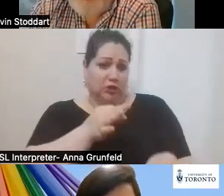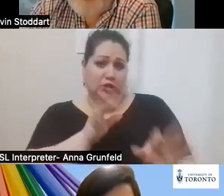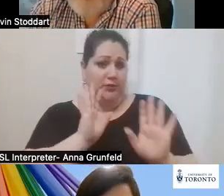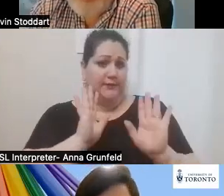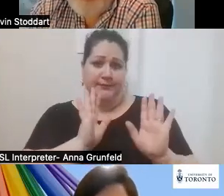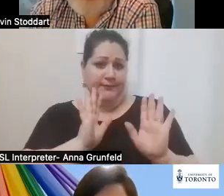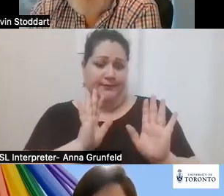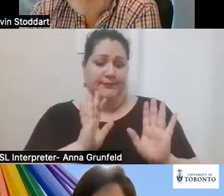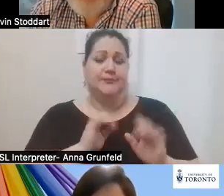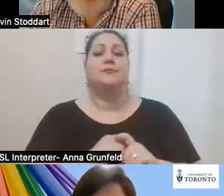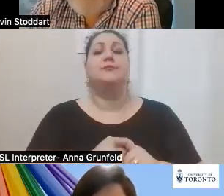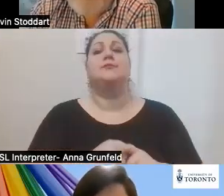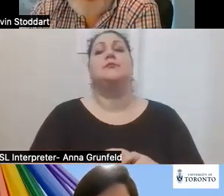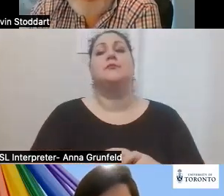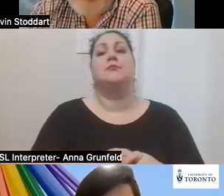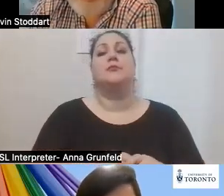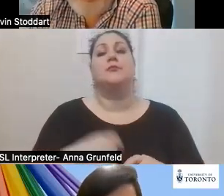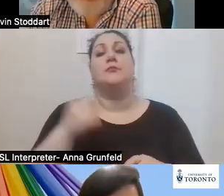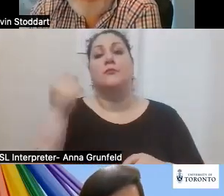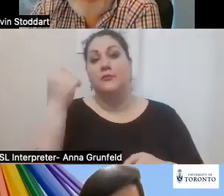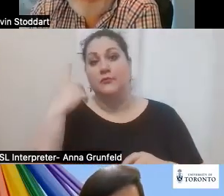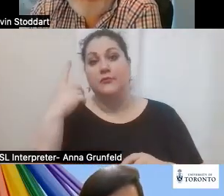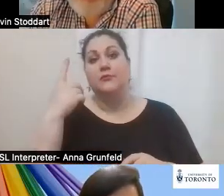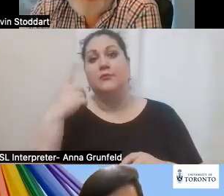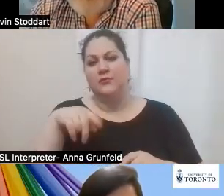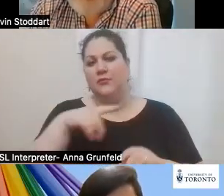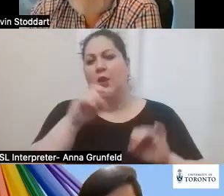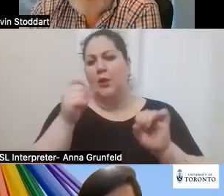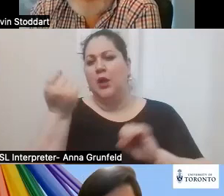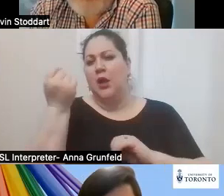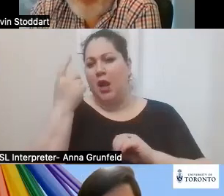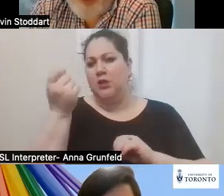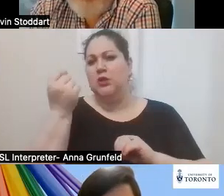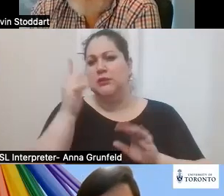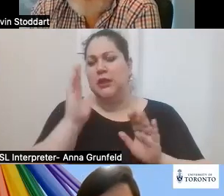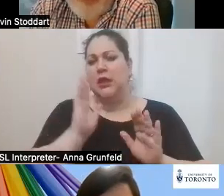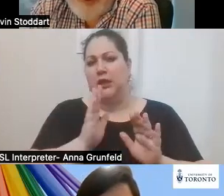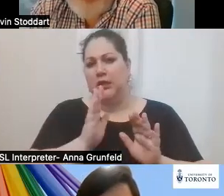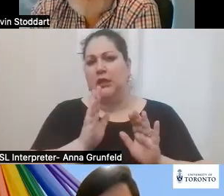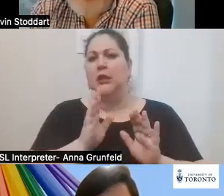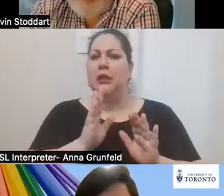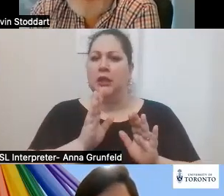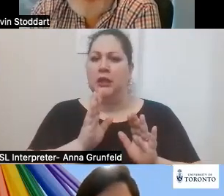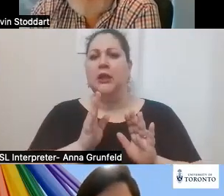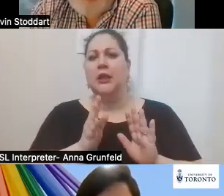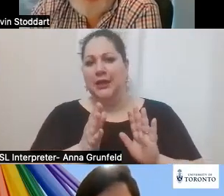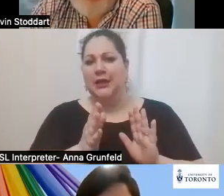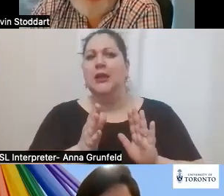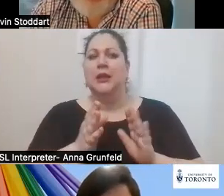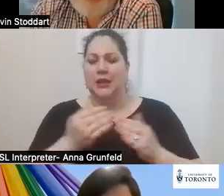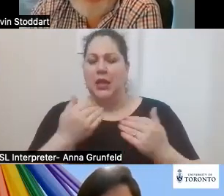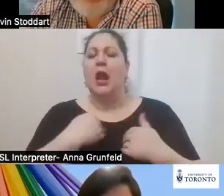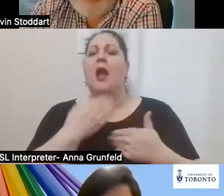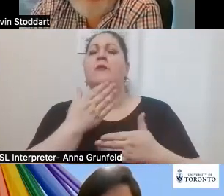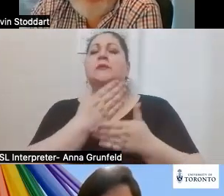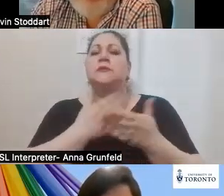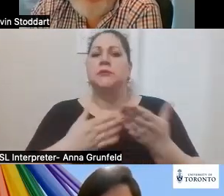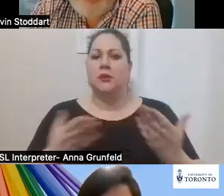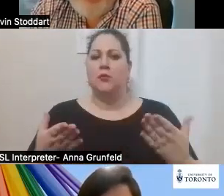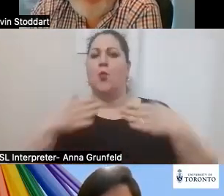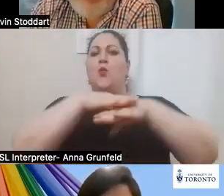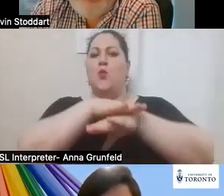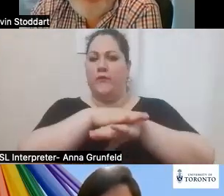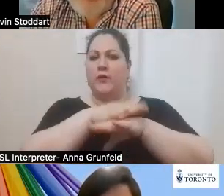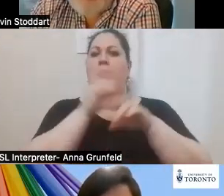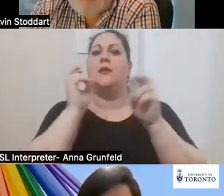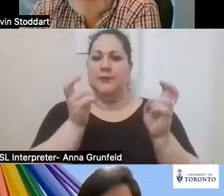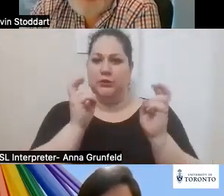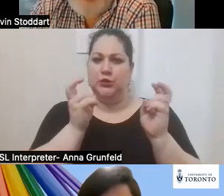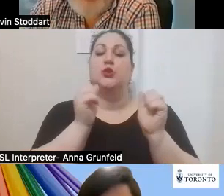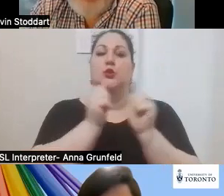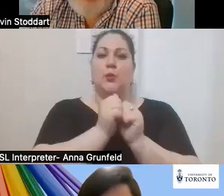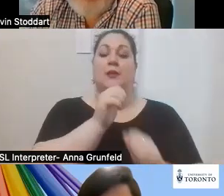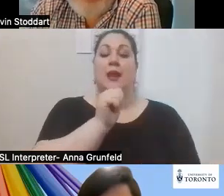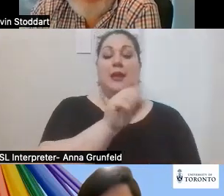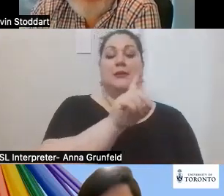But we can understand that there are some, some cross over problems with ADHD and ASD.